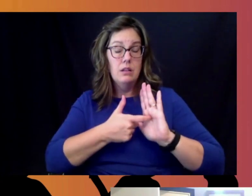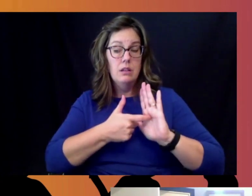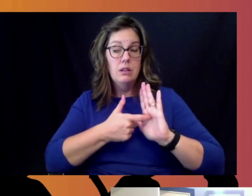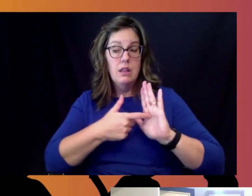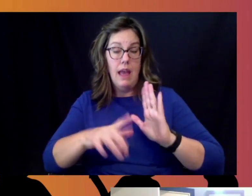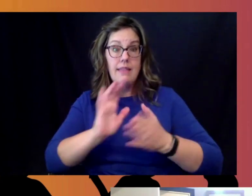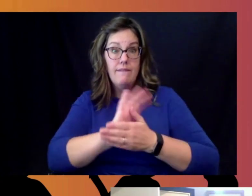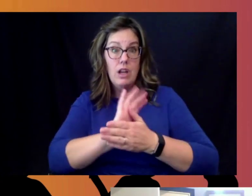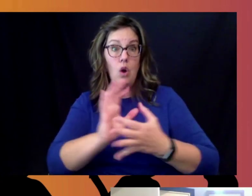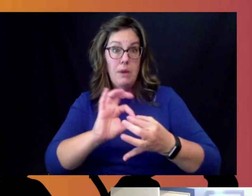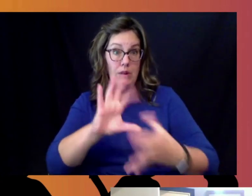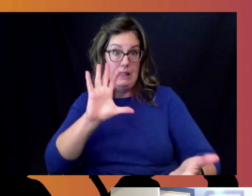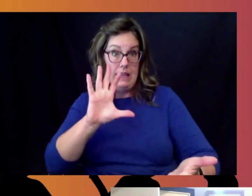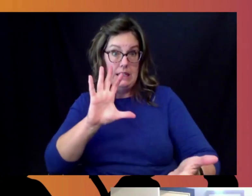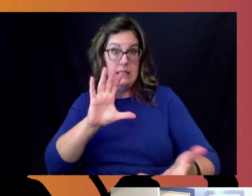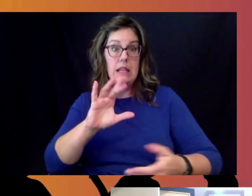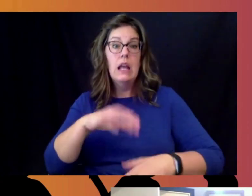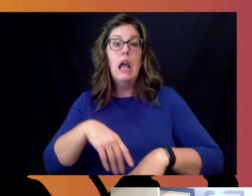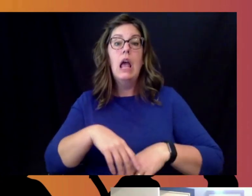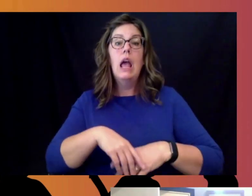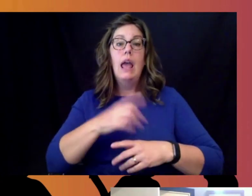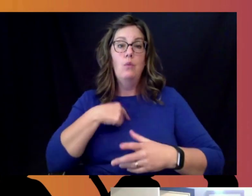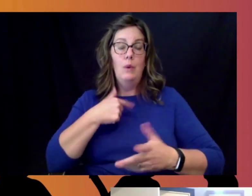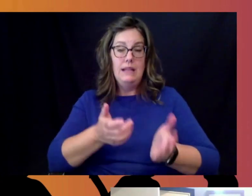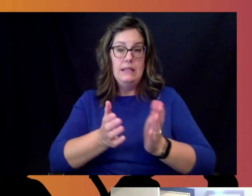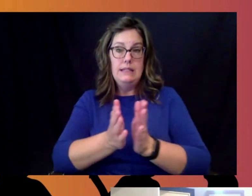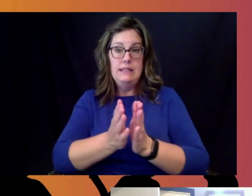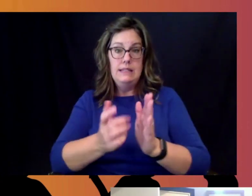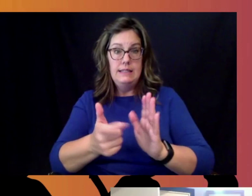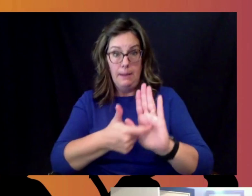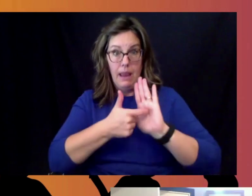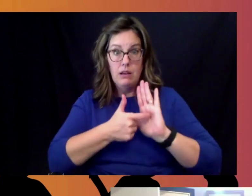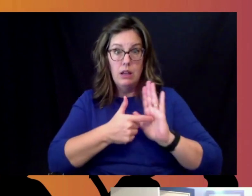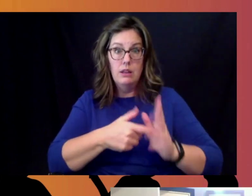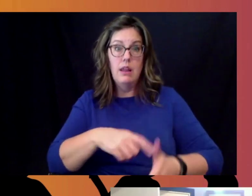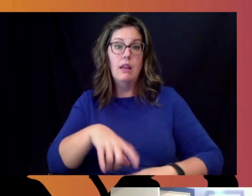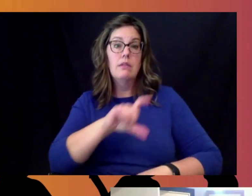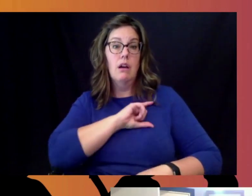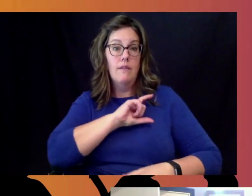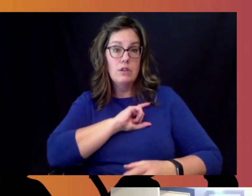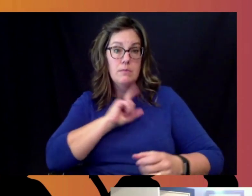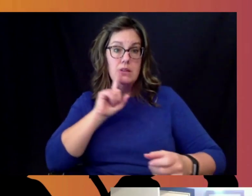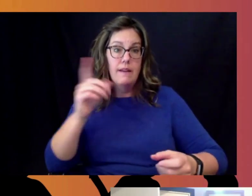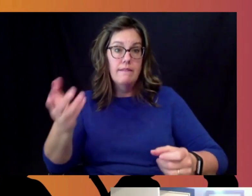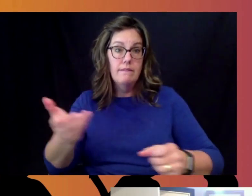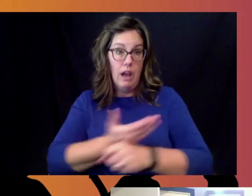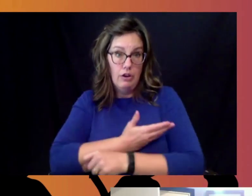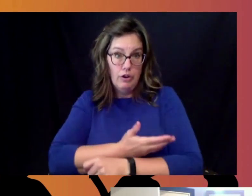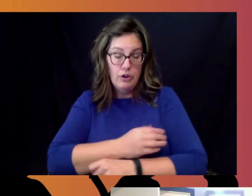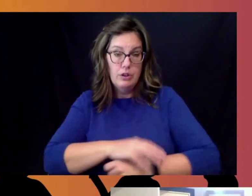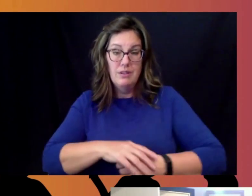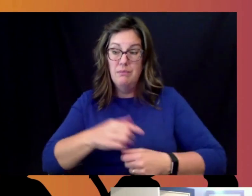are still working today um so it was a powerful action because a lot of people um became aware of